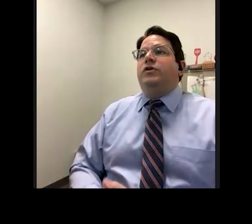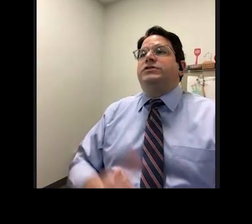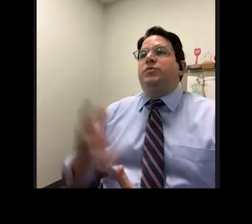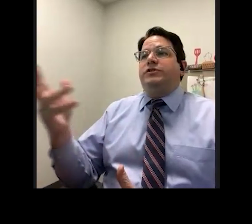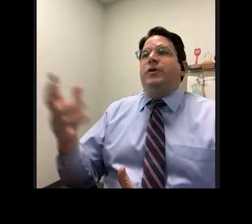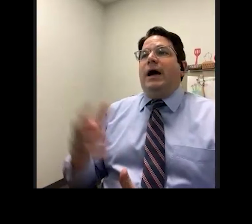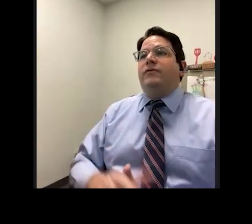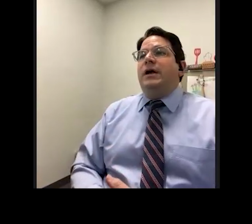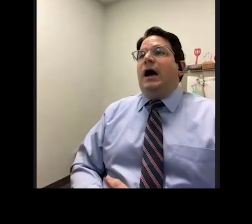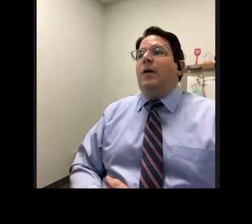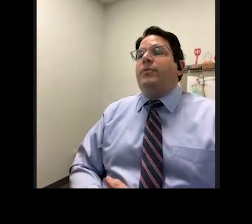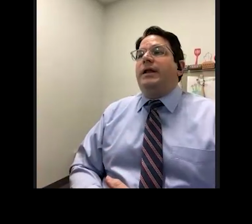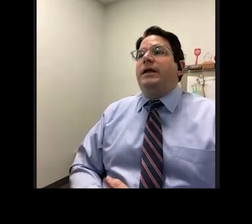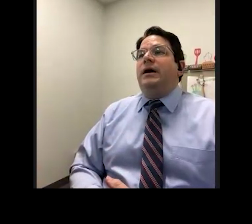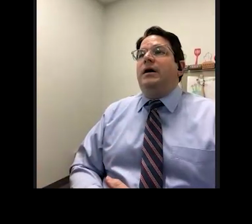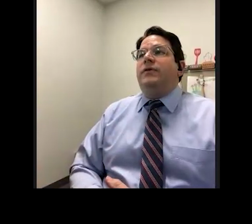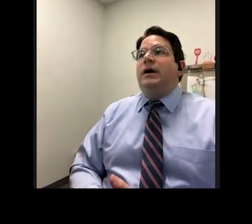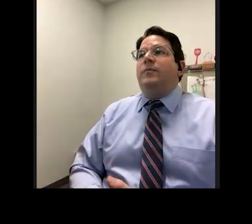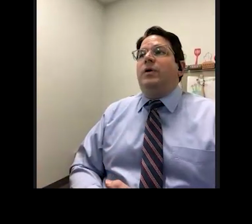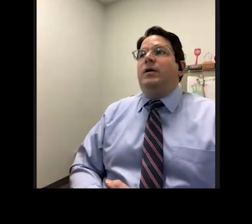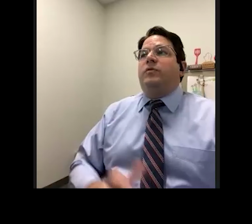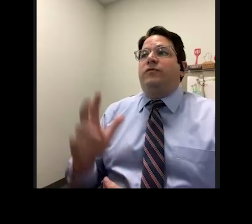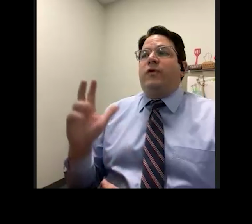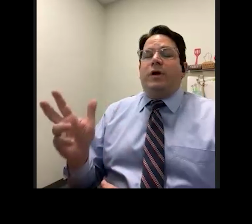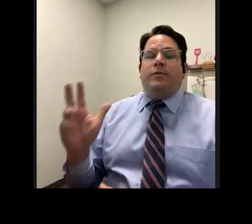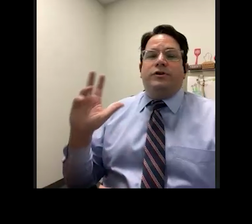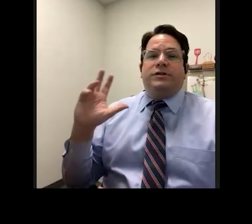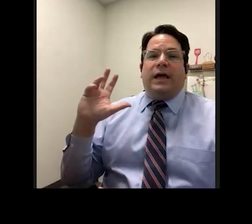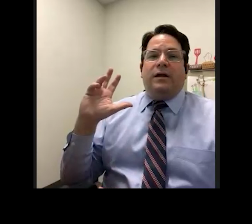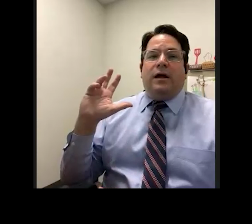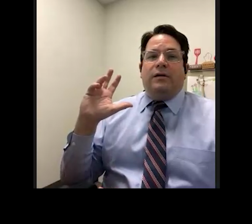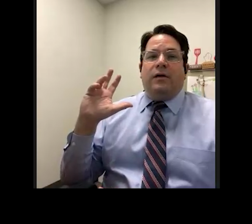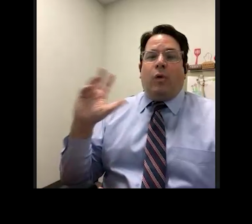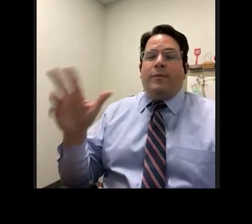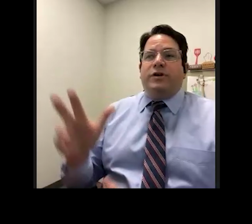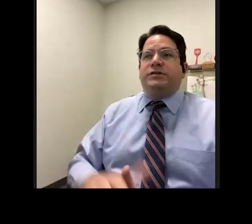But, of course, we do have plenty of phone numbers and web